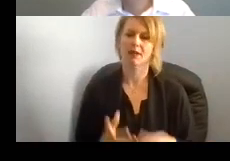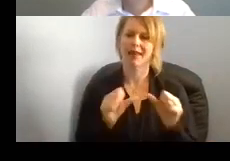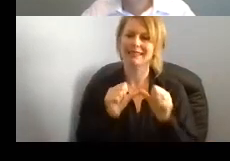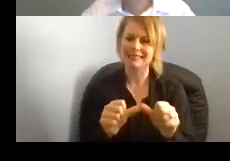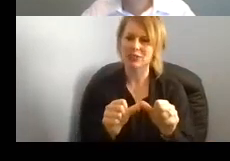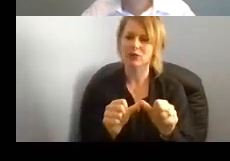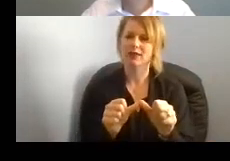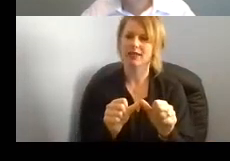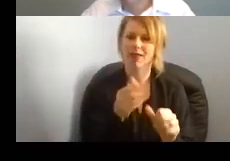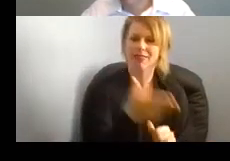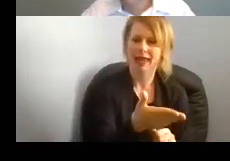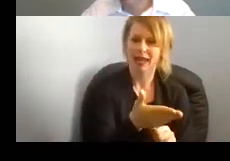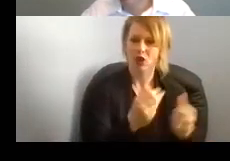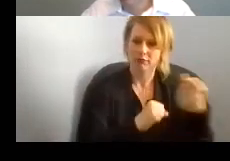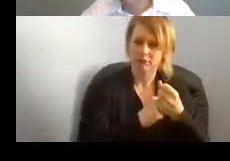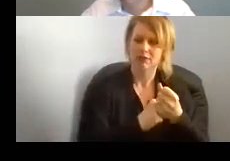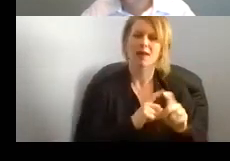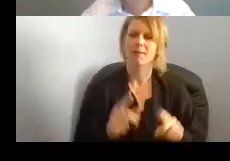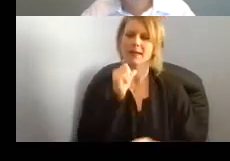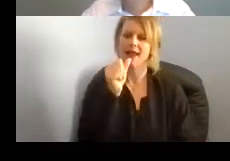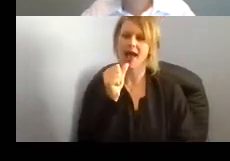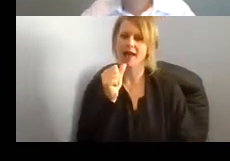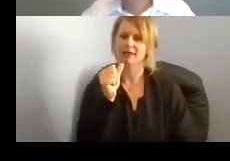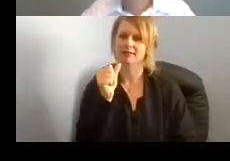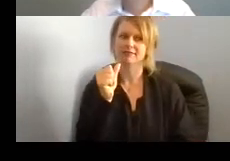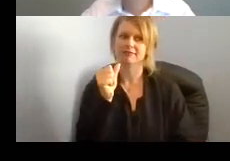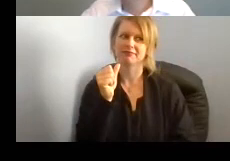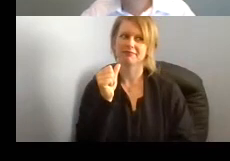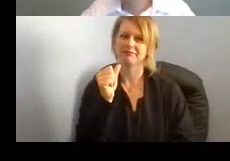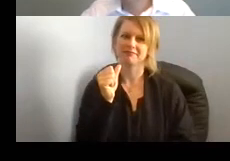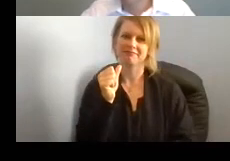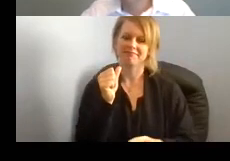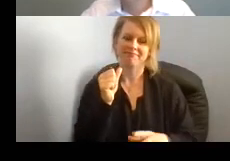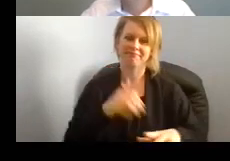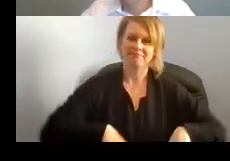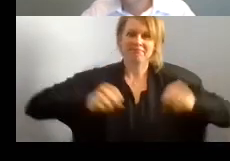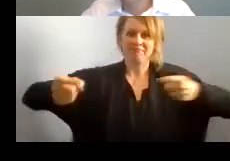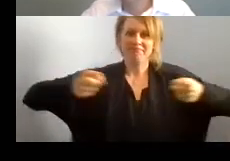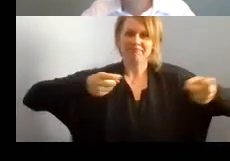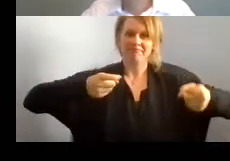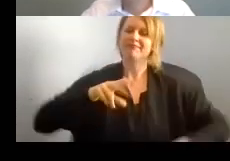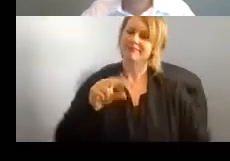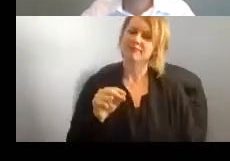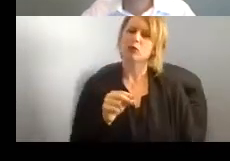without inserting yourself on them or pushing it but letting them know that you’re still there, you still care, and you’re still available.